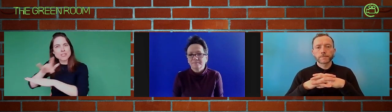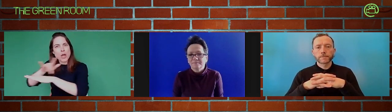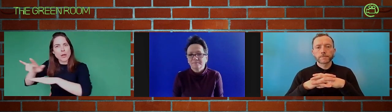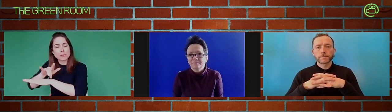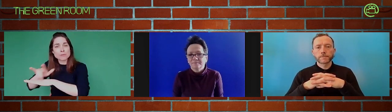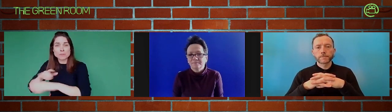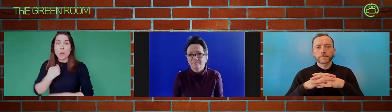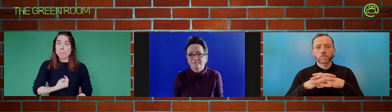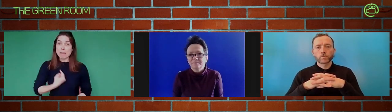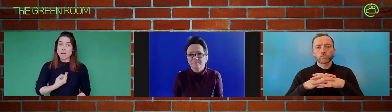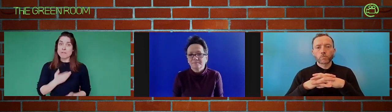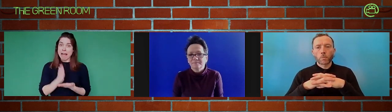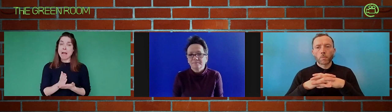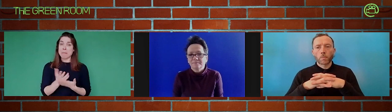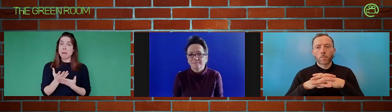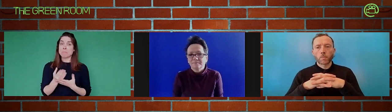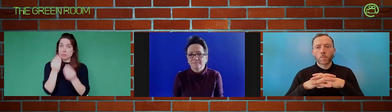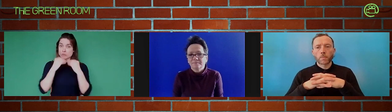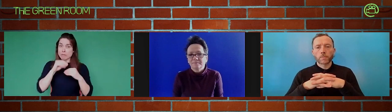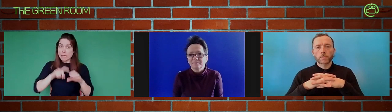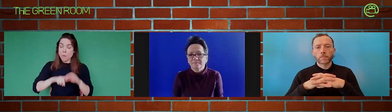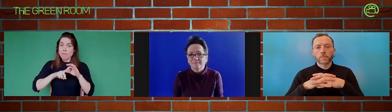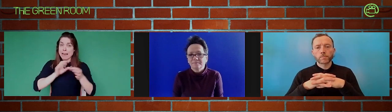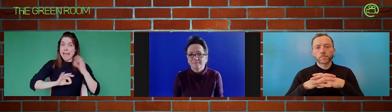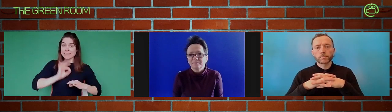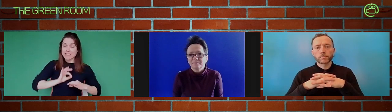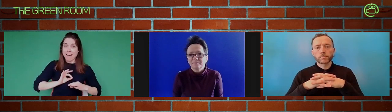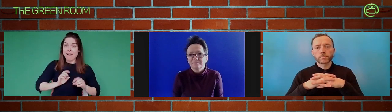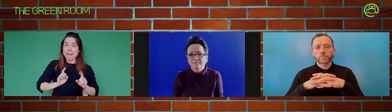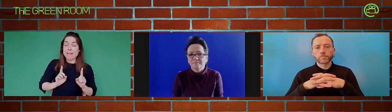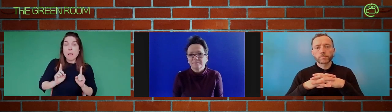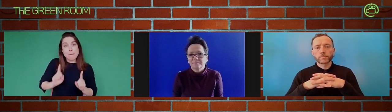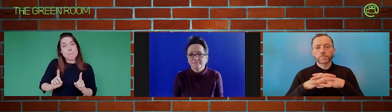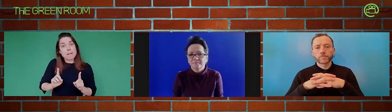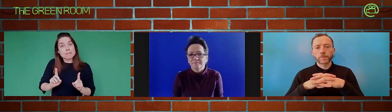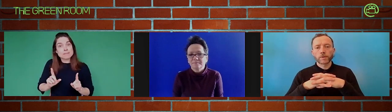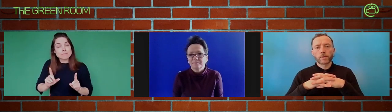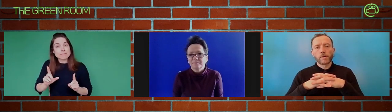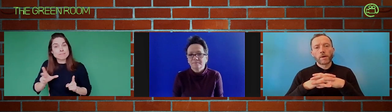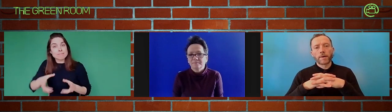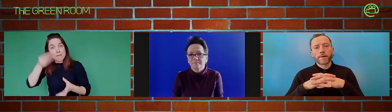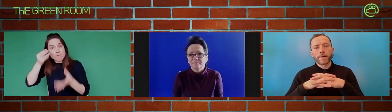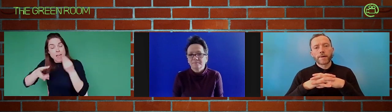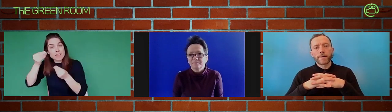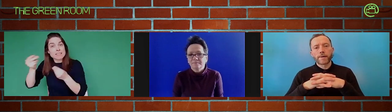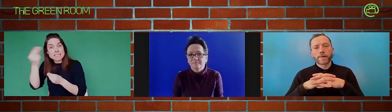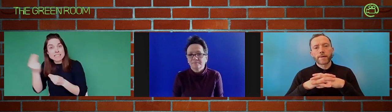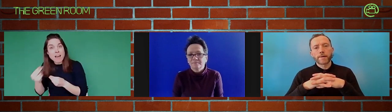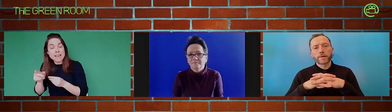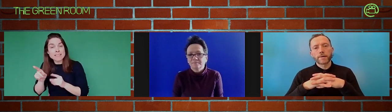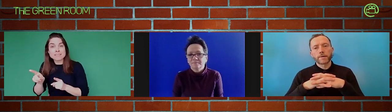learned by doing on the design front. A lot of people just don't know that these jobs exist, and